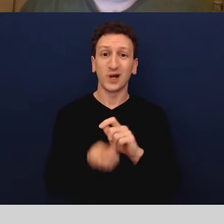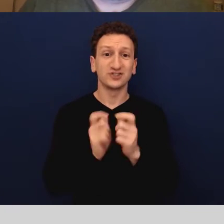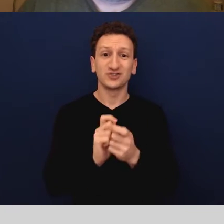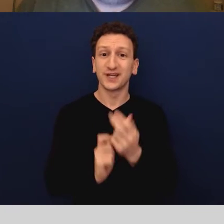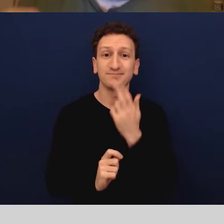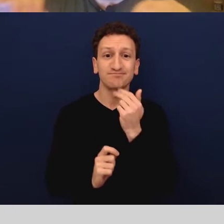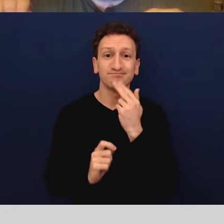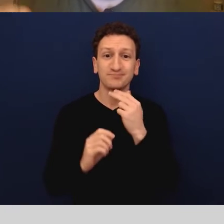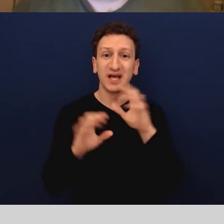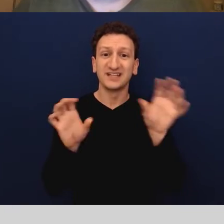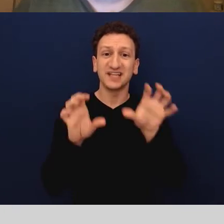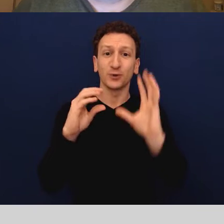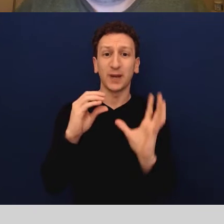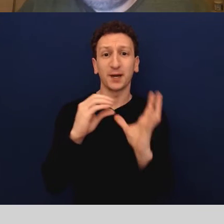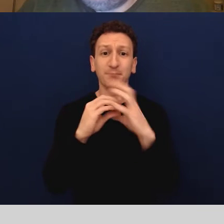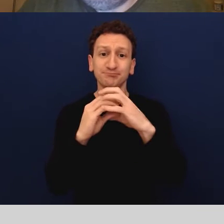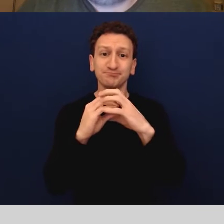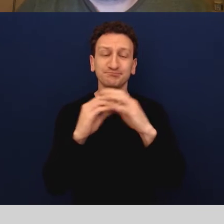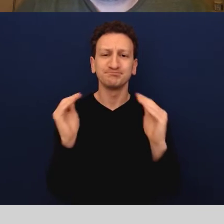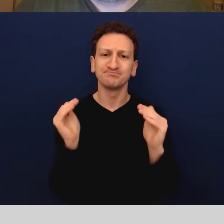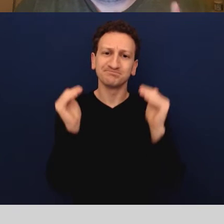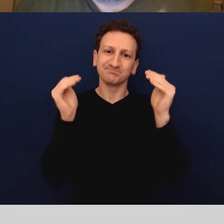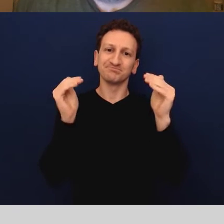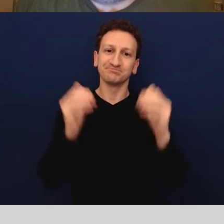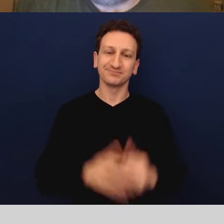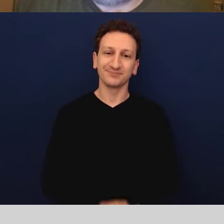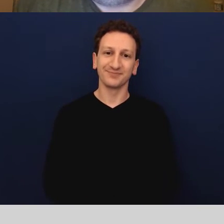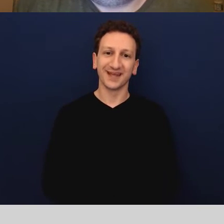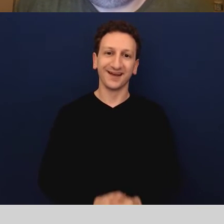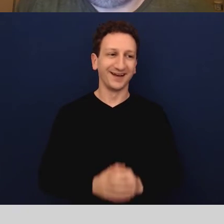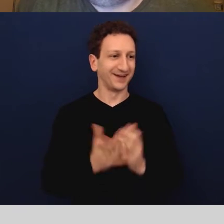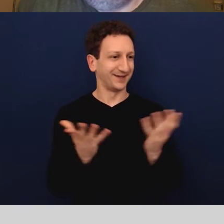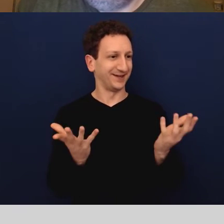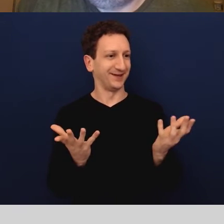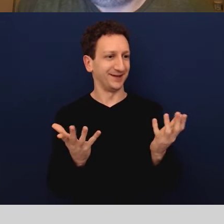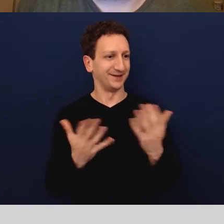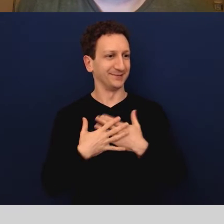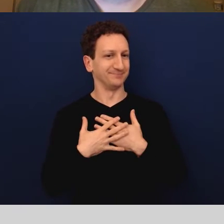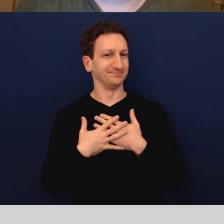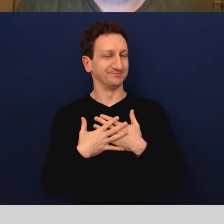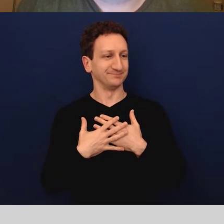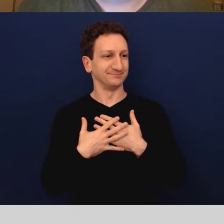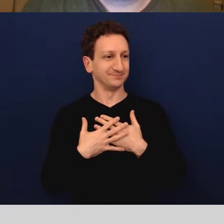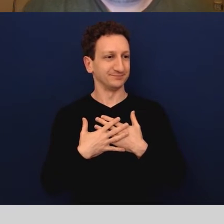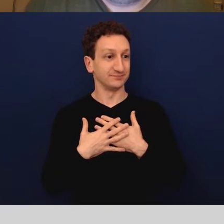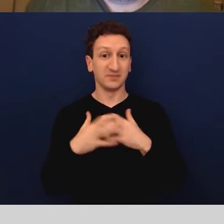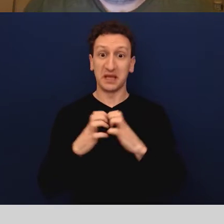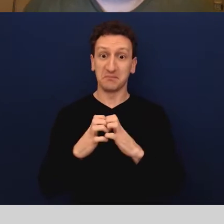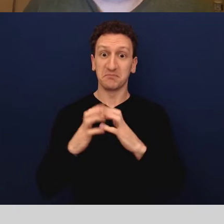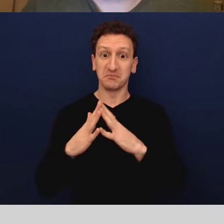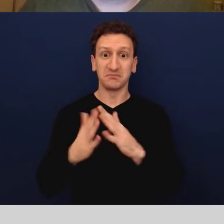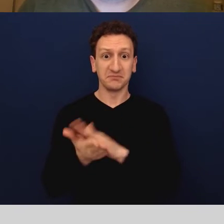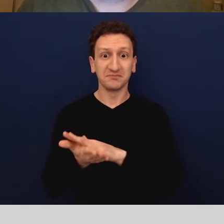Even the decorator is a little bit nicer. Ah, but implementation, that looks nice.